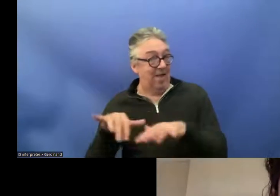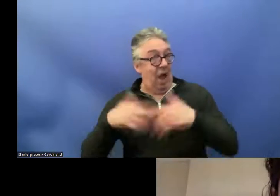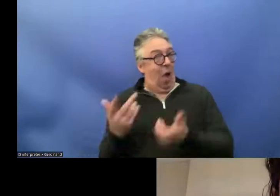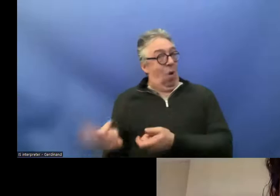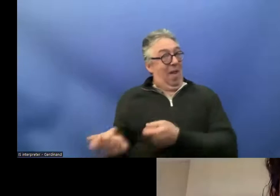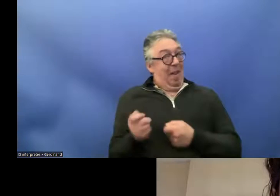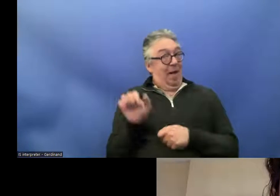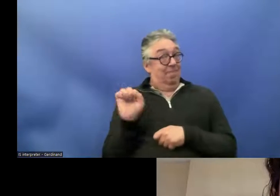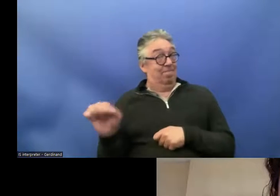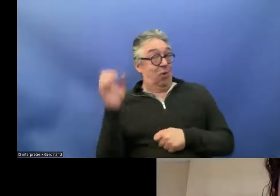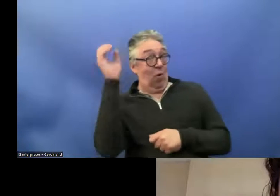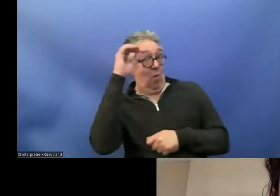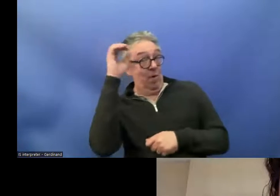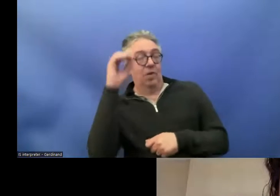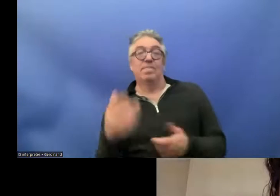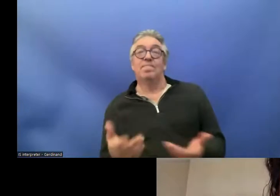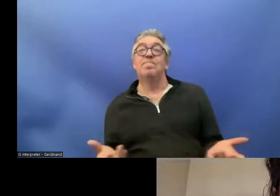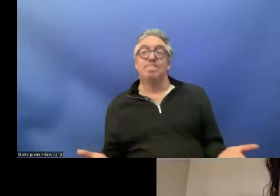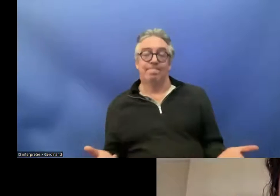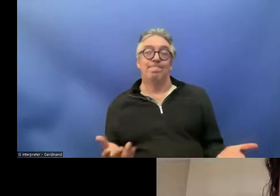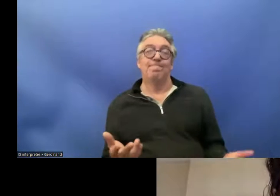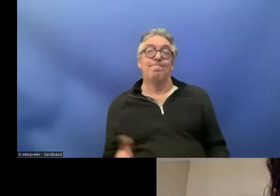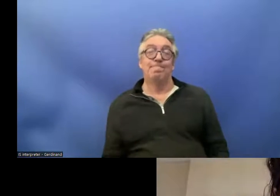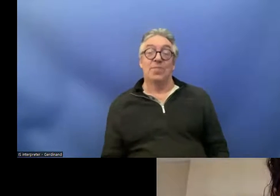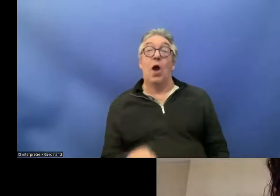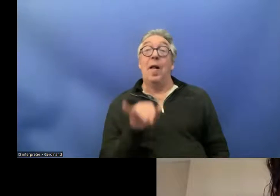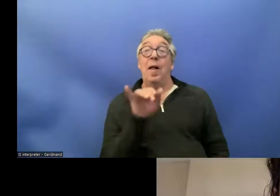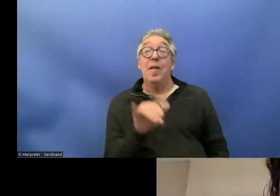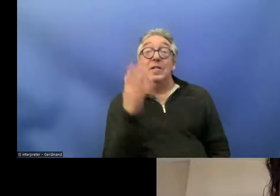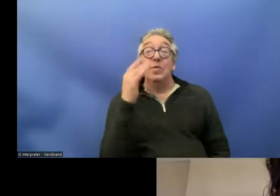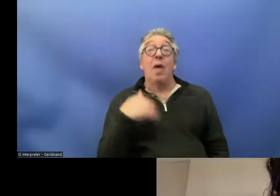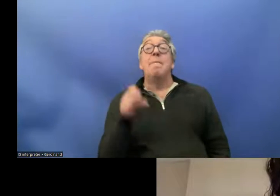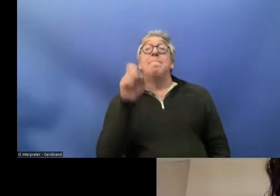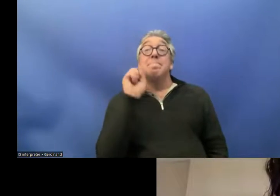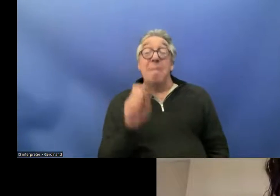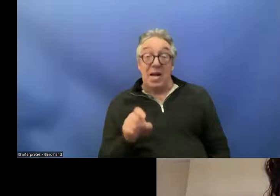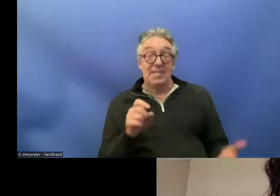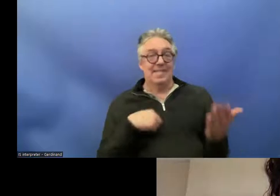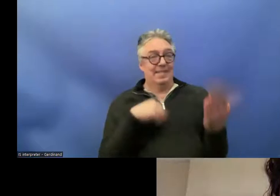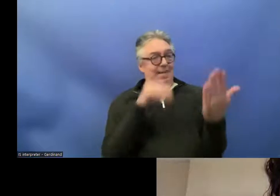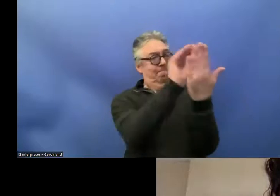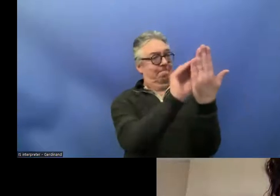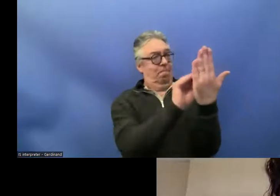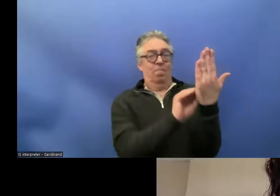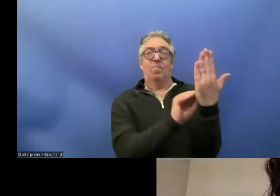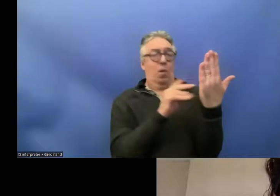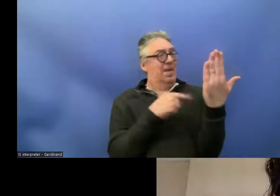This is why we need to map all stakeholders and try to understand what are the data priorities